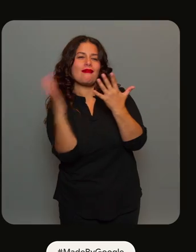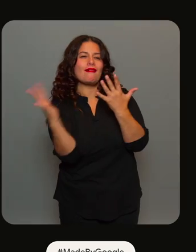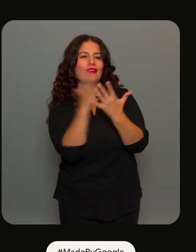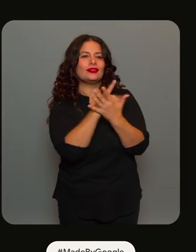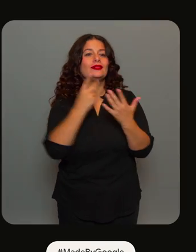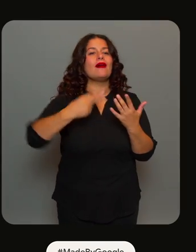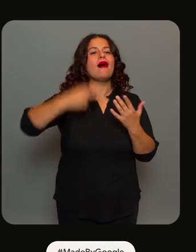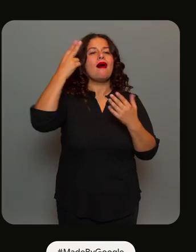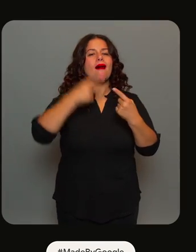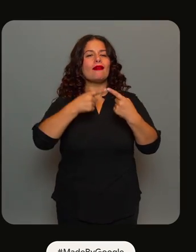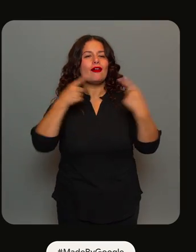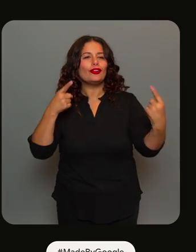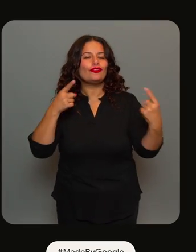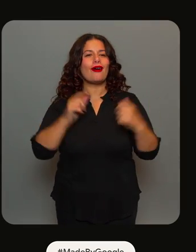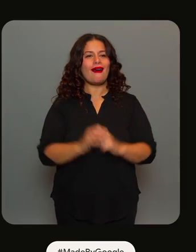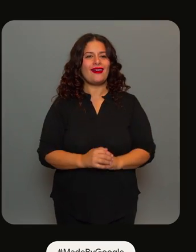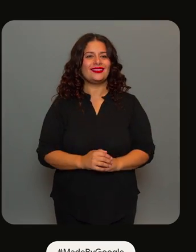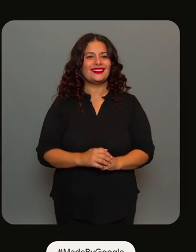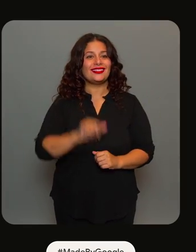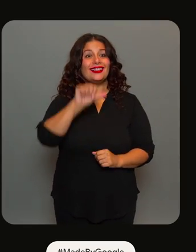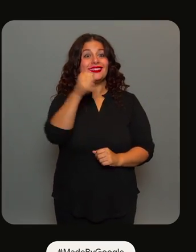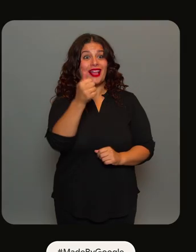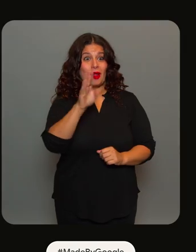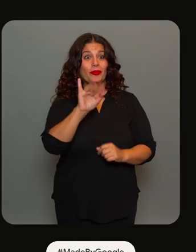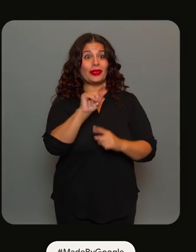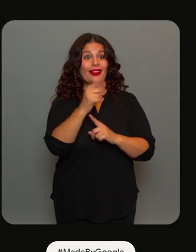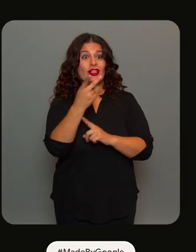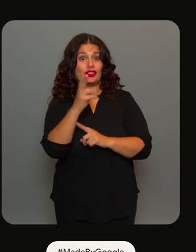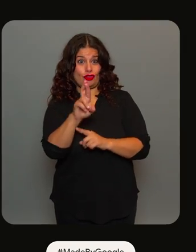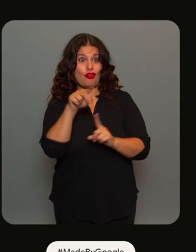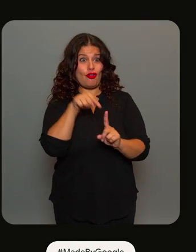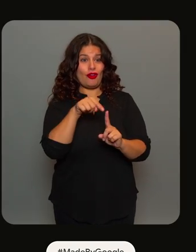With 10-bit HDR, your videos look more like real life, and